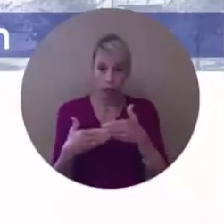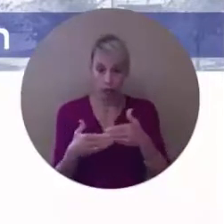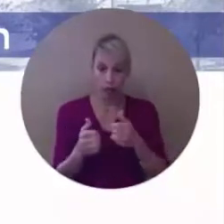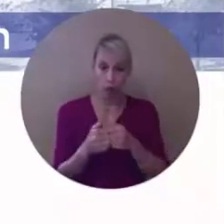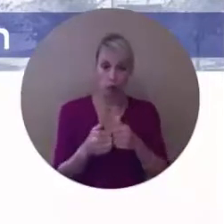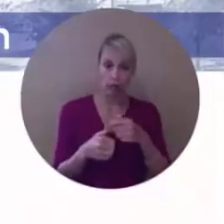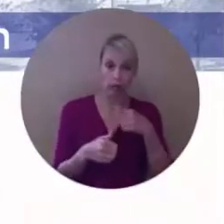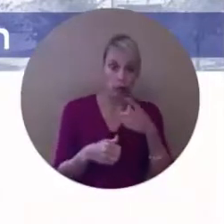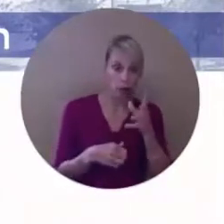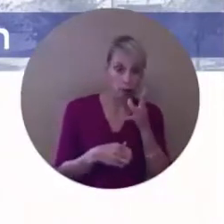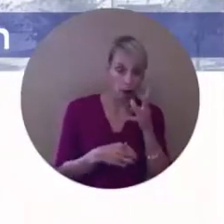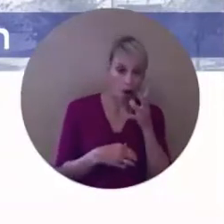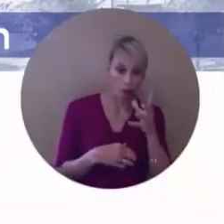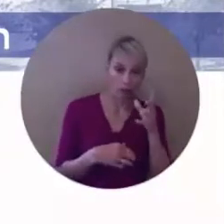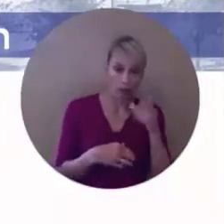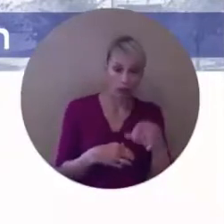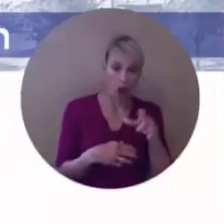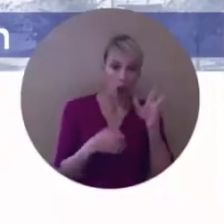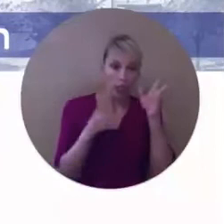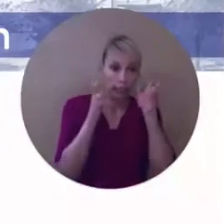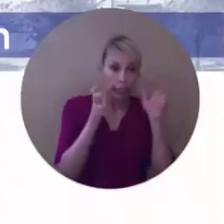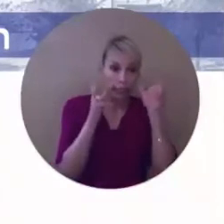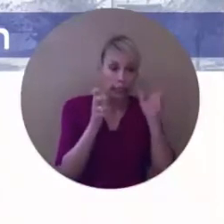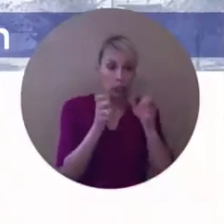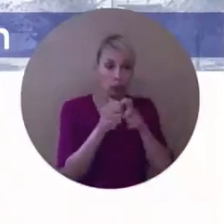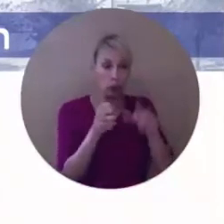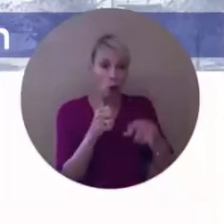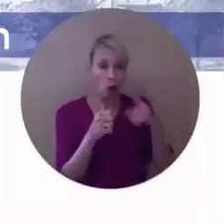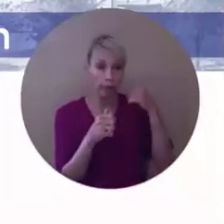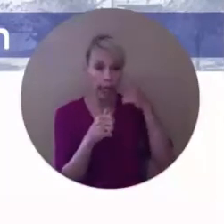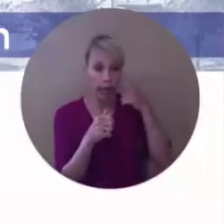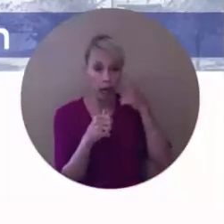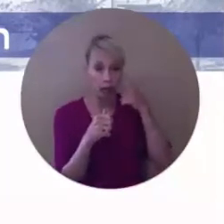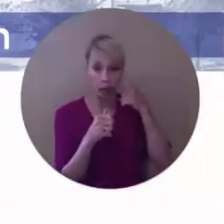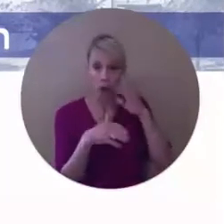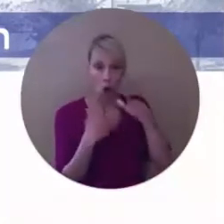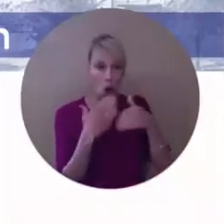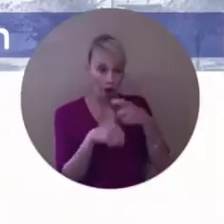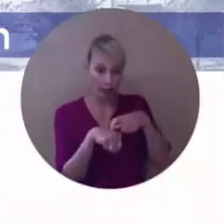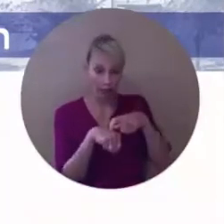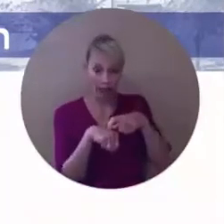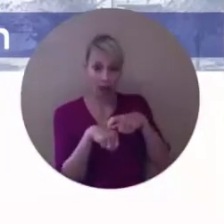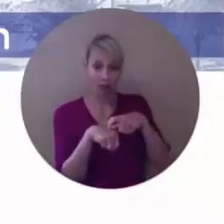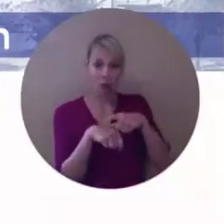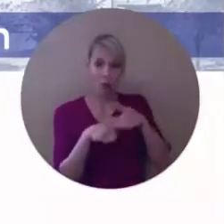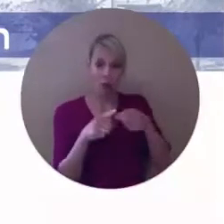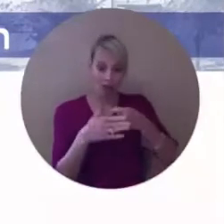For hearing babies with hearing mothers, they are listening to those sounds all the time.